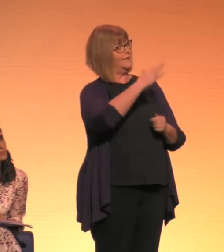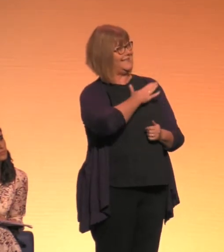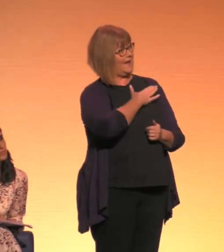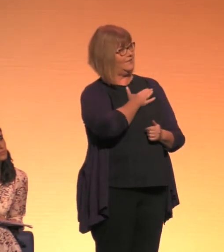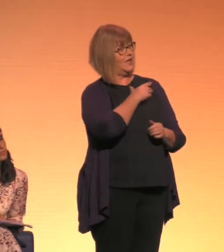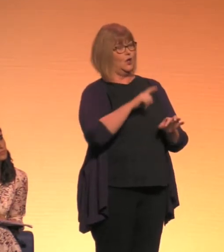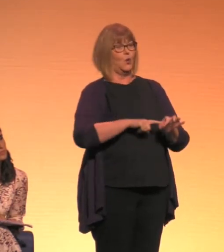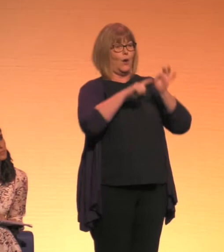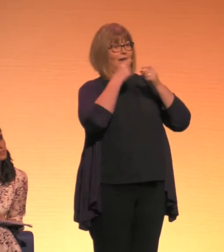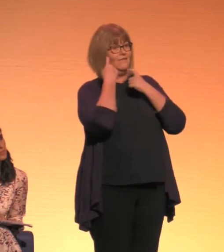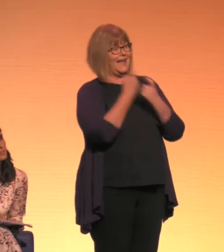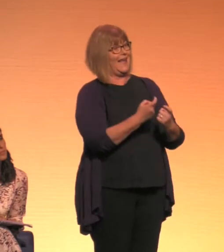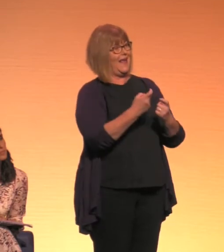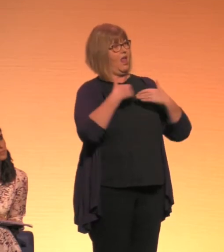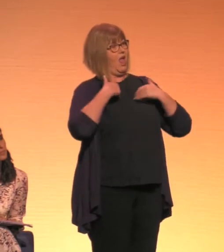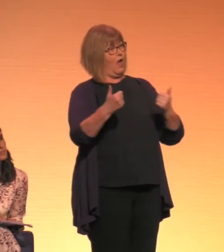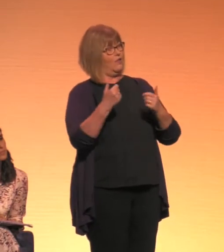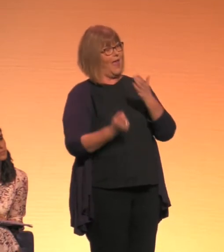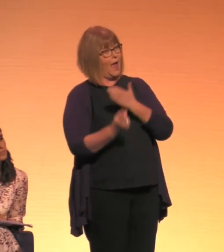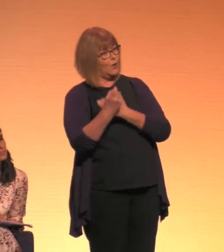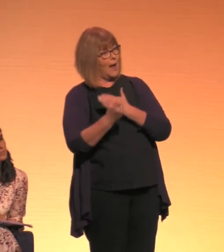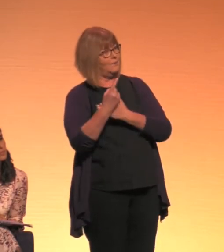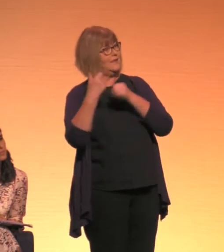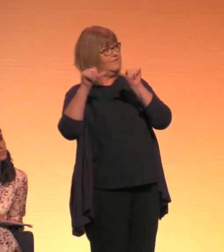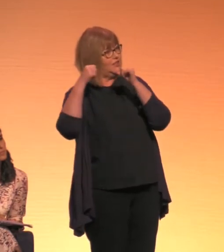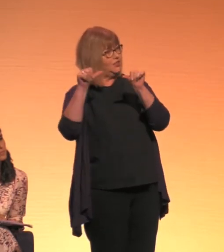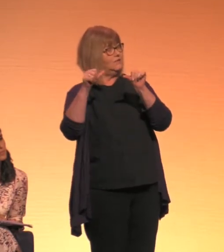health outcomes, efficiency, Maori health,